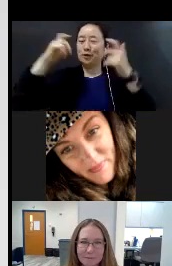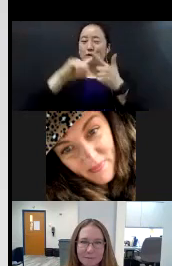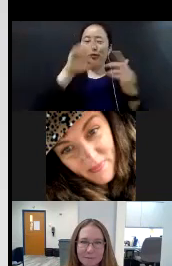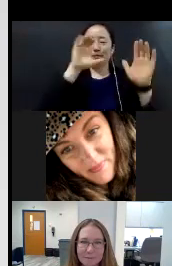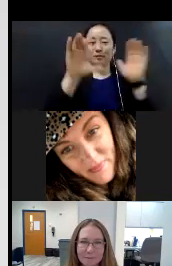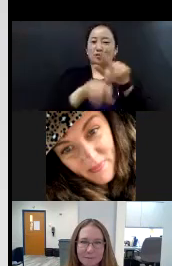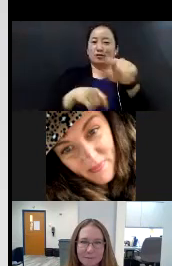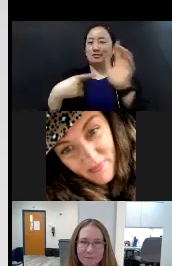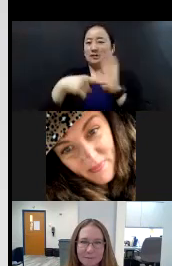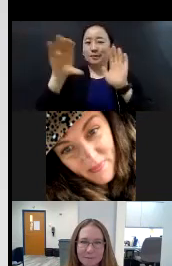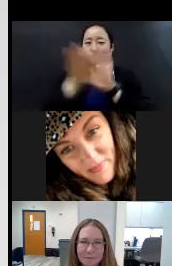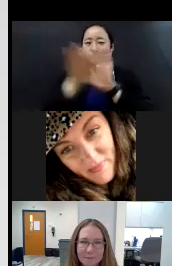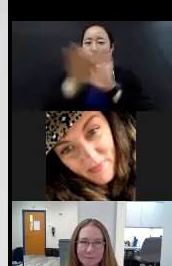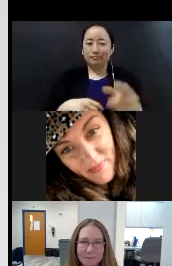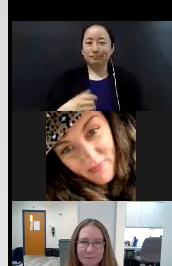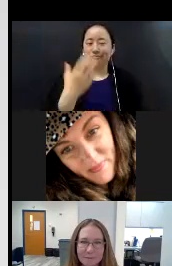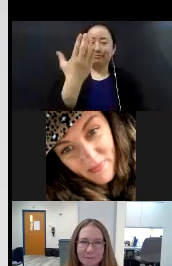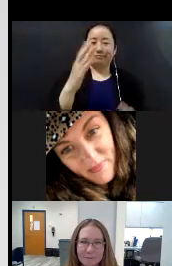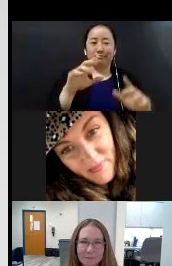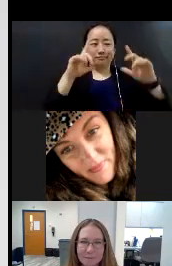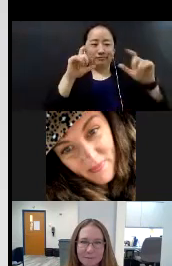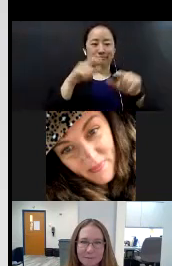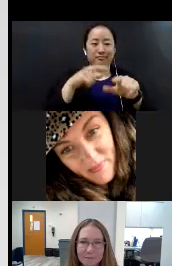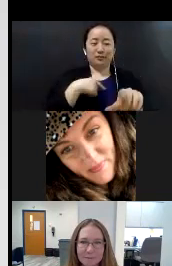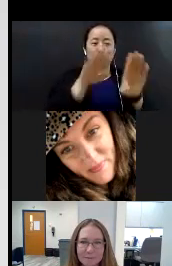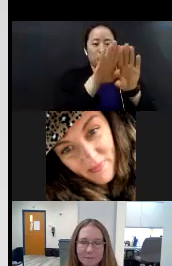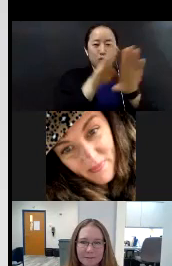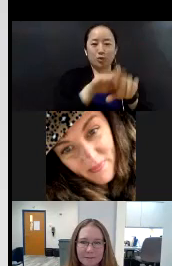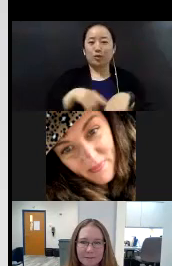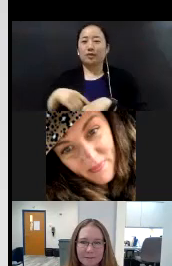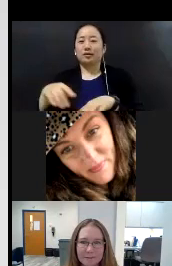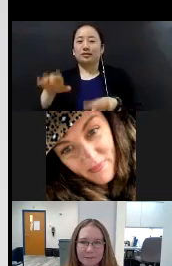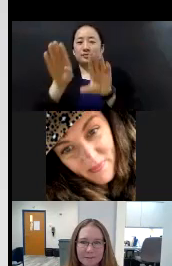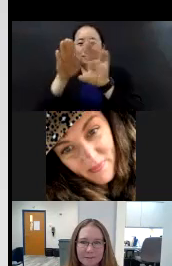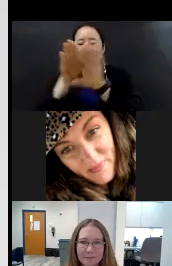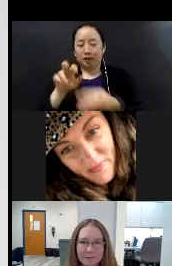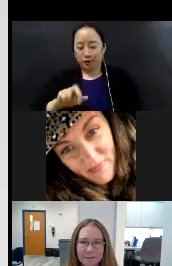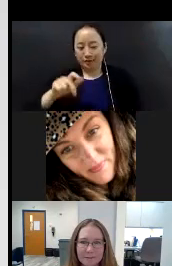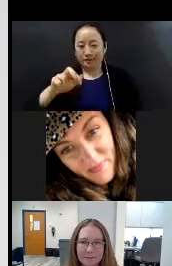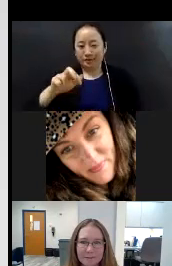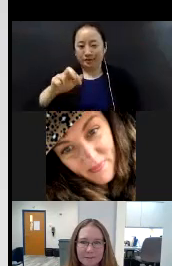JUST BE A STEP. SO, WITH THE VIDEO FEED, WE CAN REALLY SEE THOSE